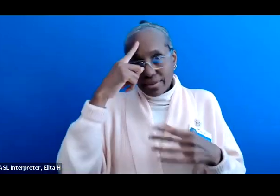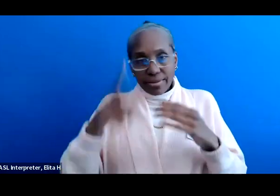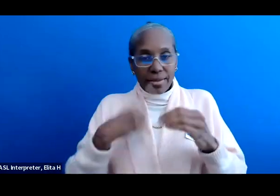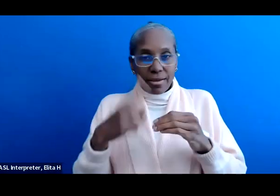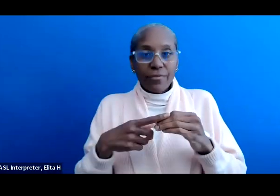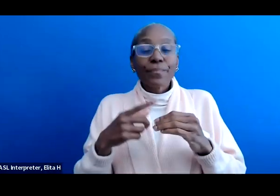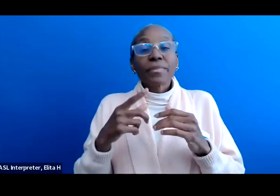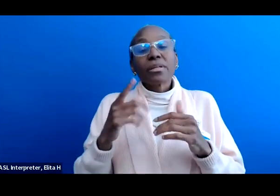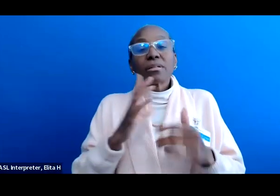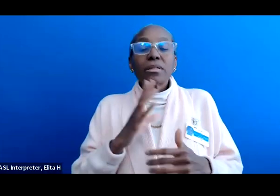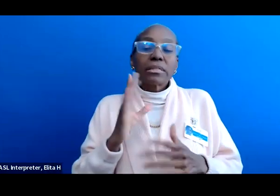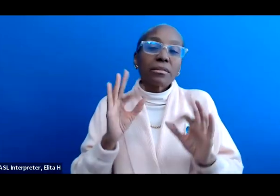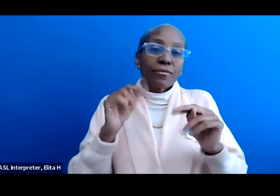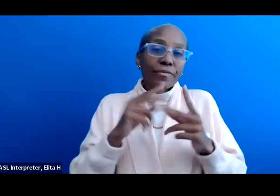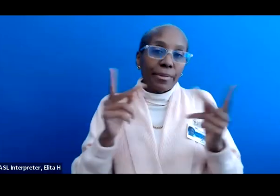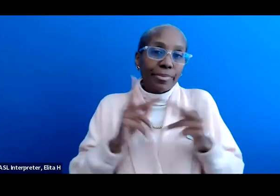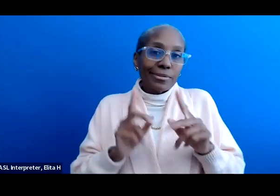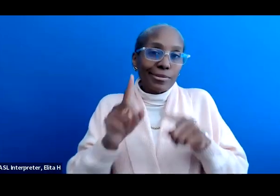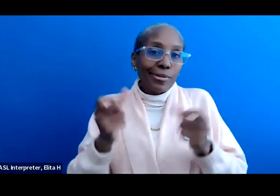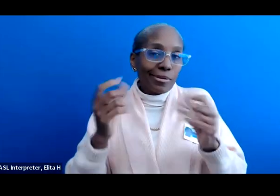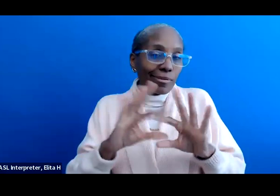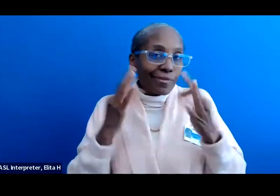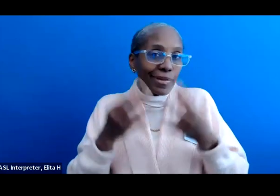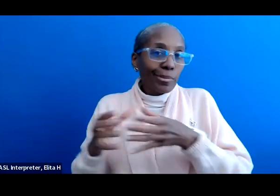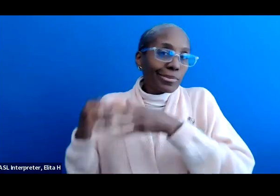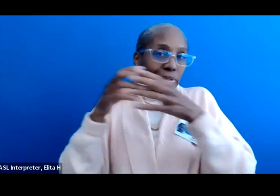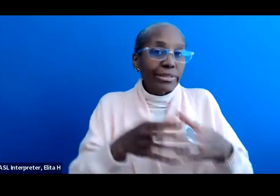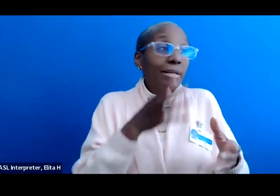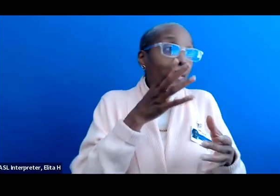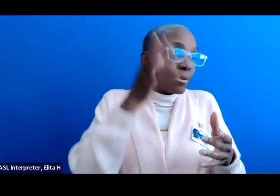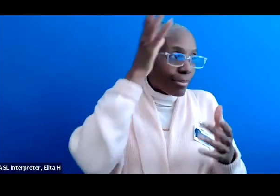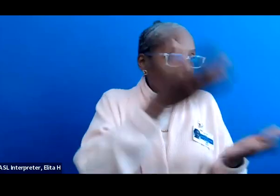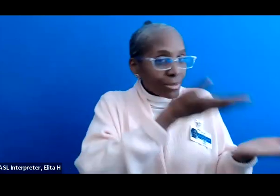It's really kind of a fun place to go. Lots of families come, lots of parents bring their children.